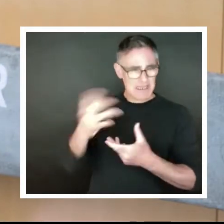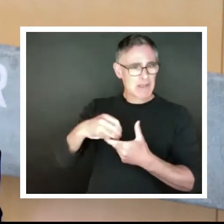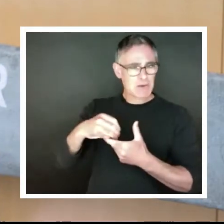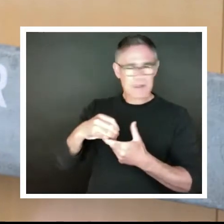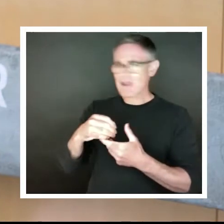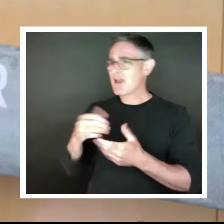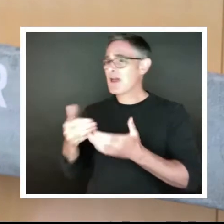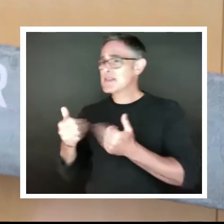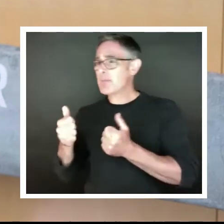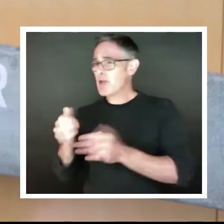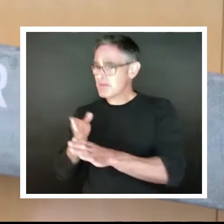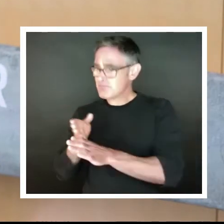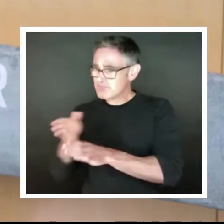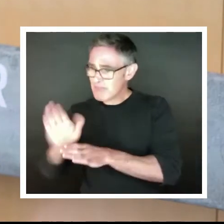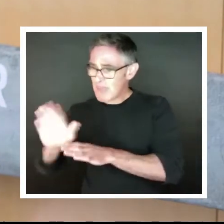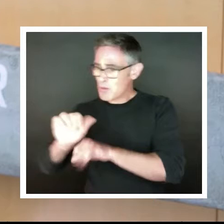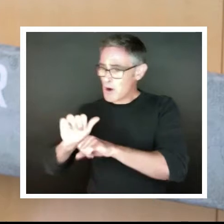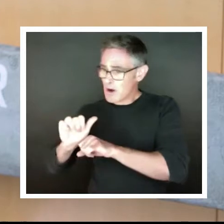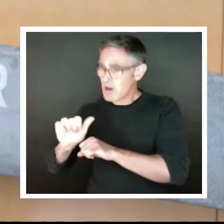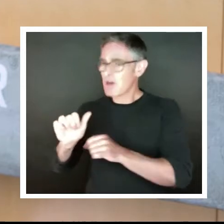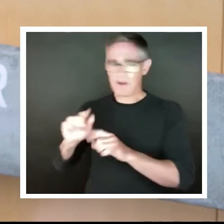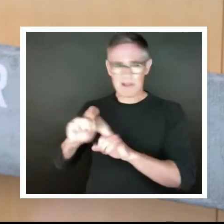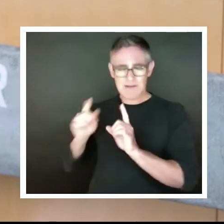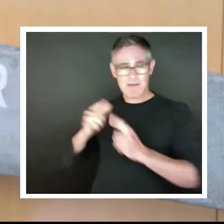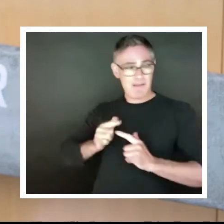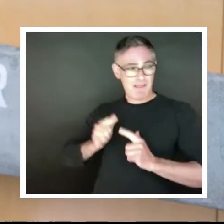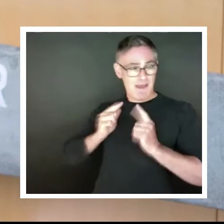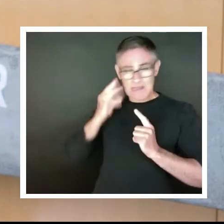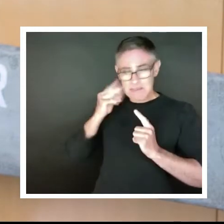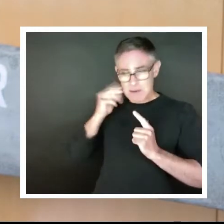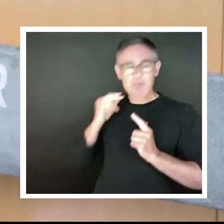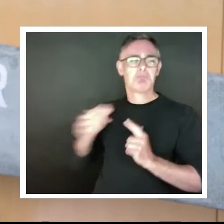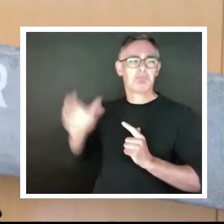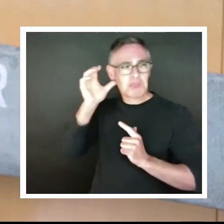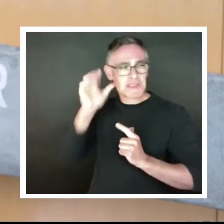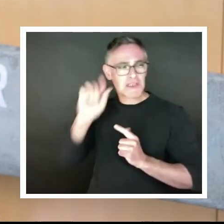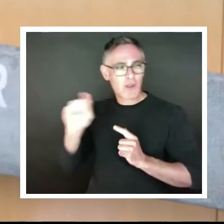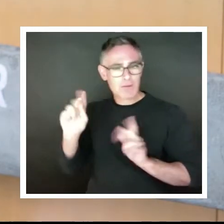with different life experiences and with different standing. This'll make you a richer person